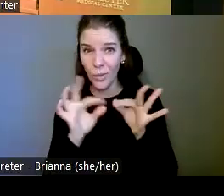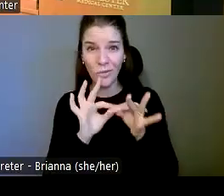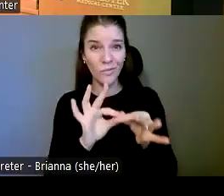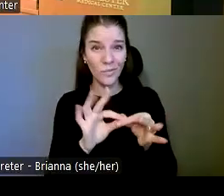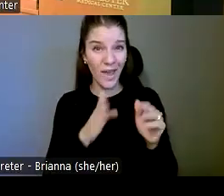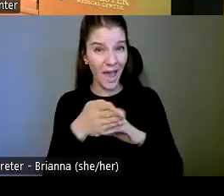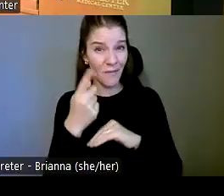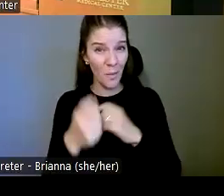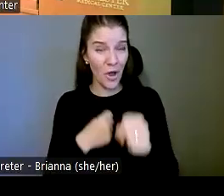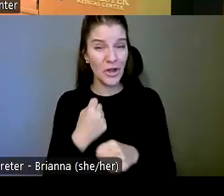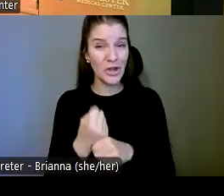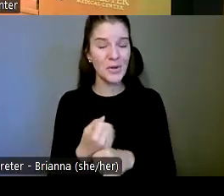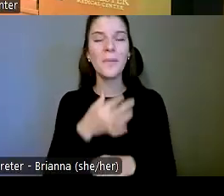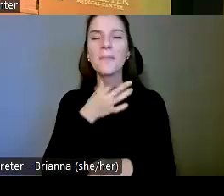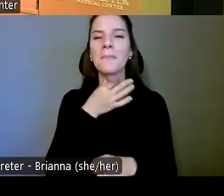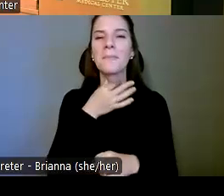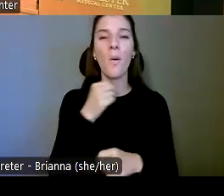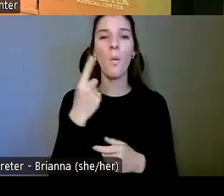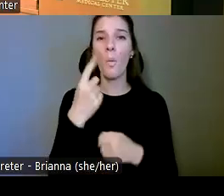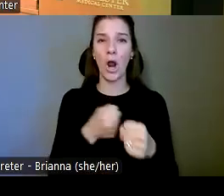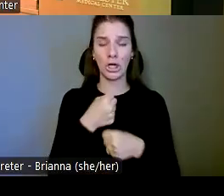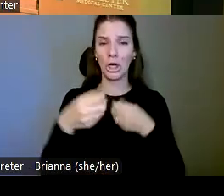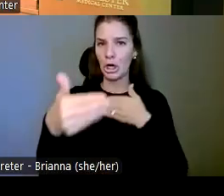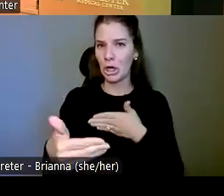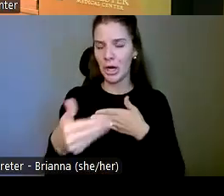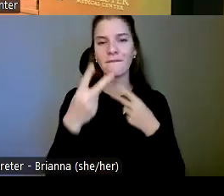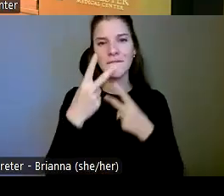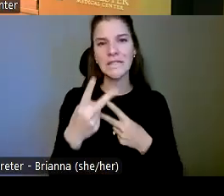of that one year, they may be doing visits. But sometimes people when they build relationships